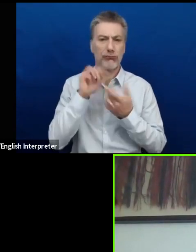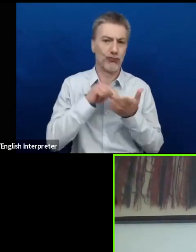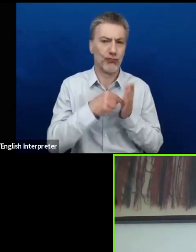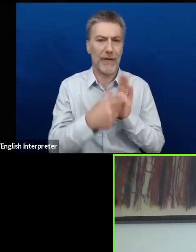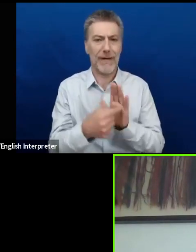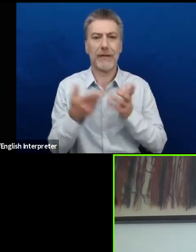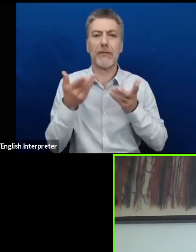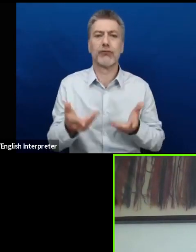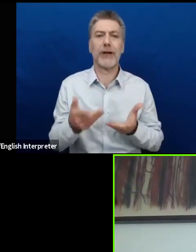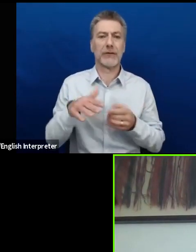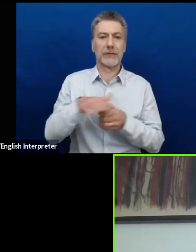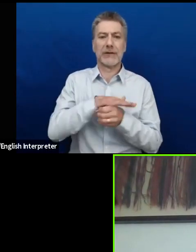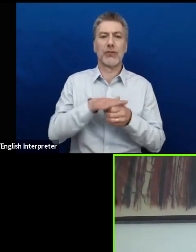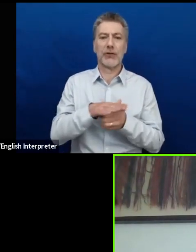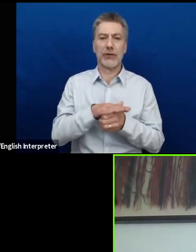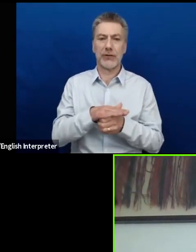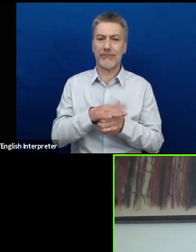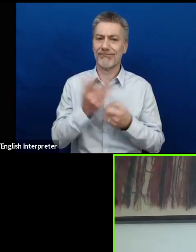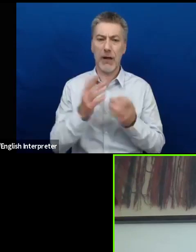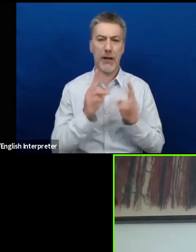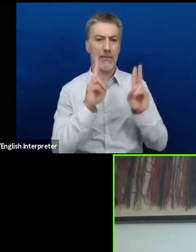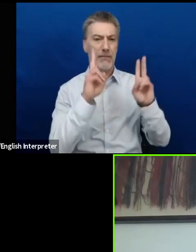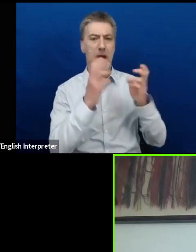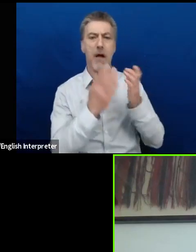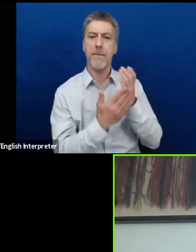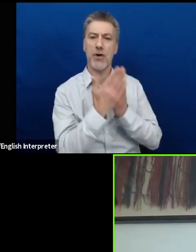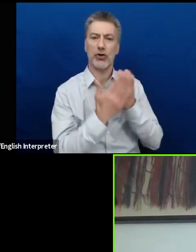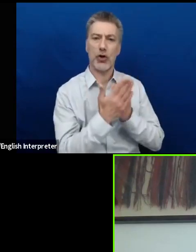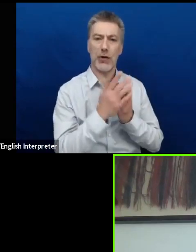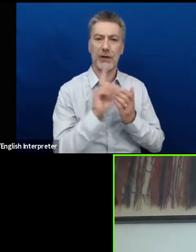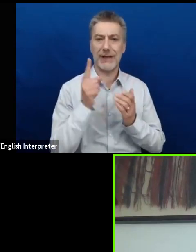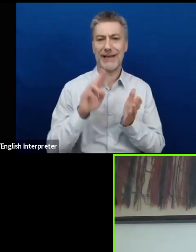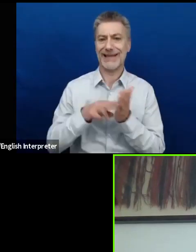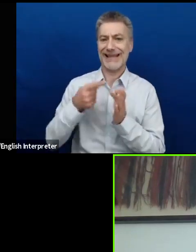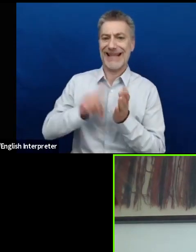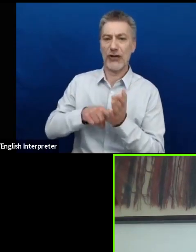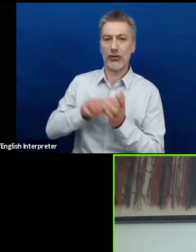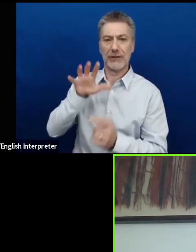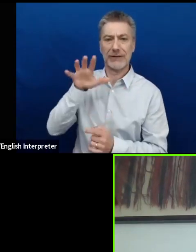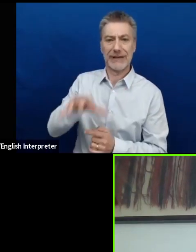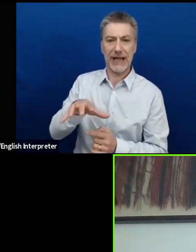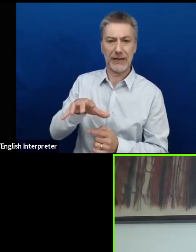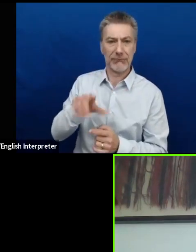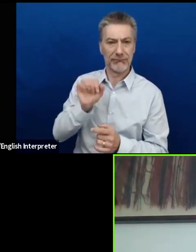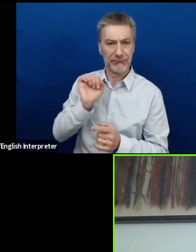froam shame from NIT I org new Delhi. Even though historical factors reasons are